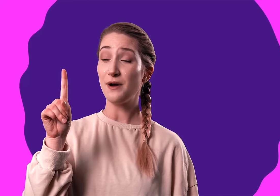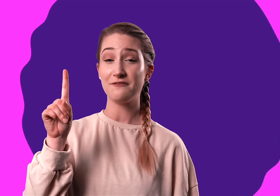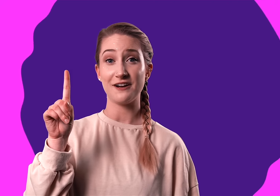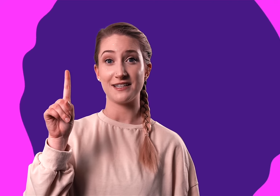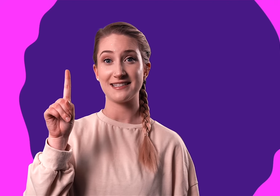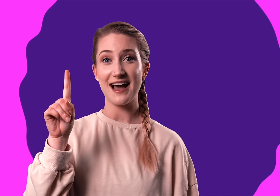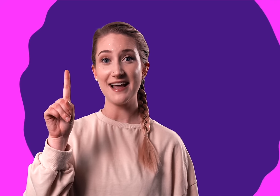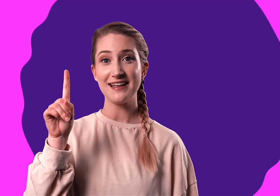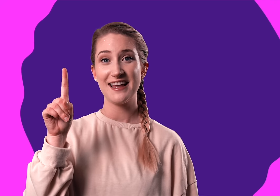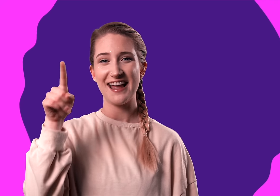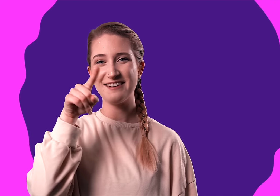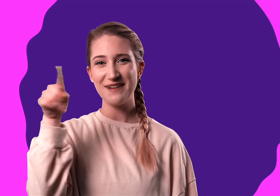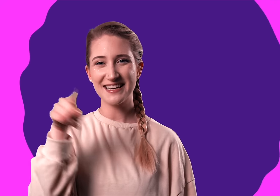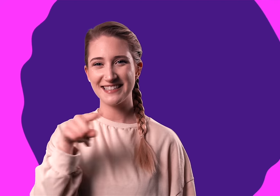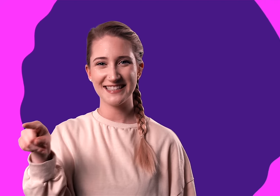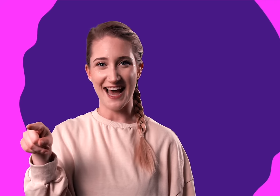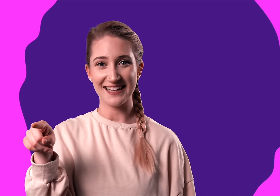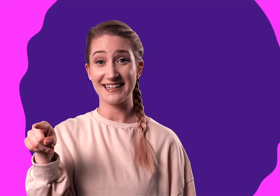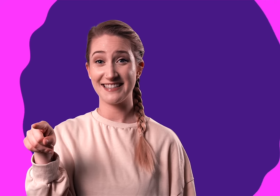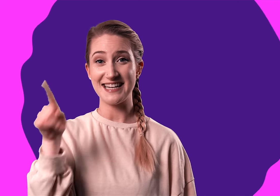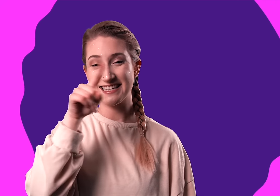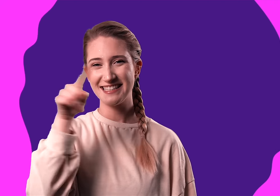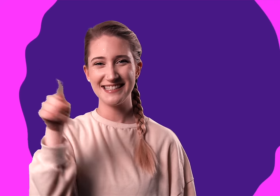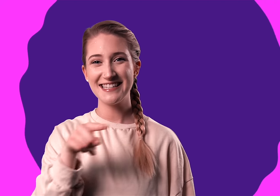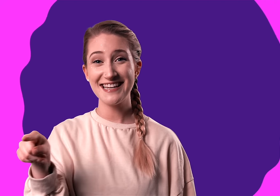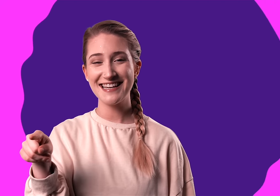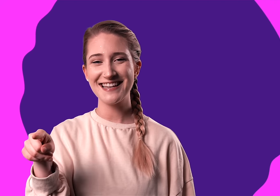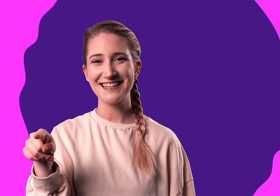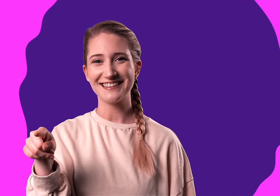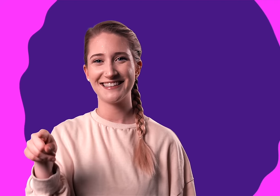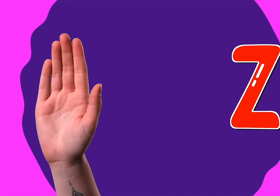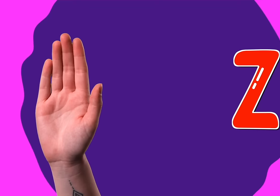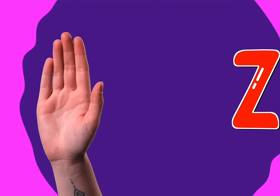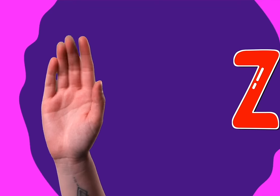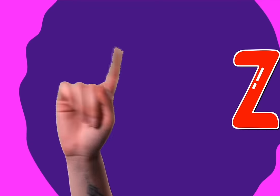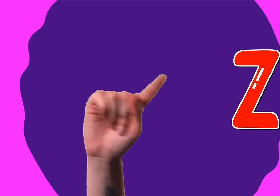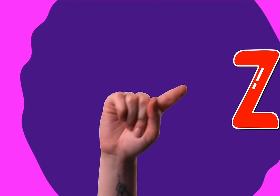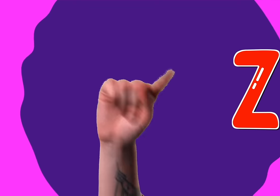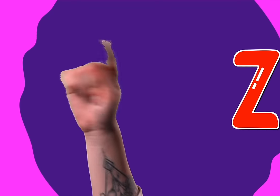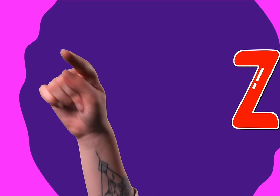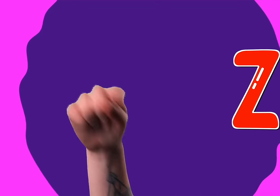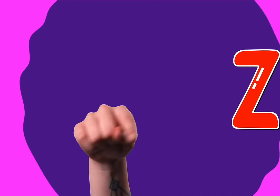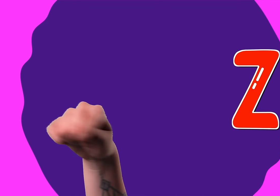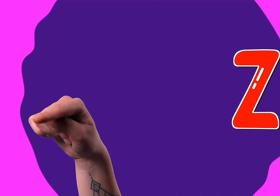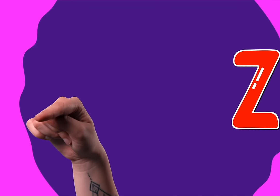one finger to the sky, and make a zig zag, like a Z. Z, Z,